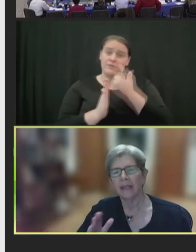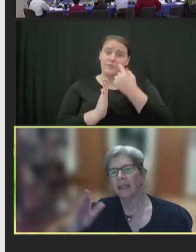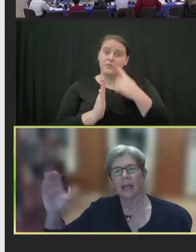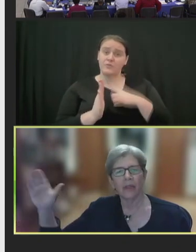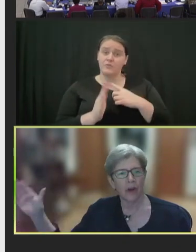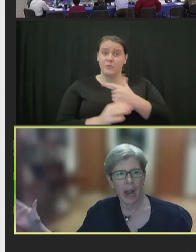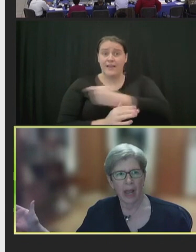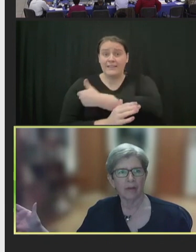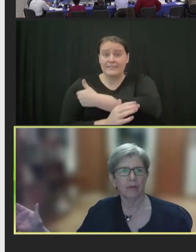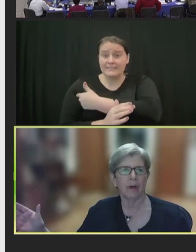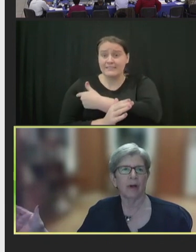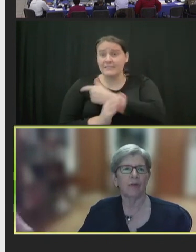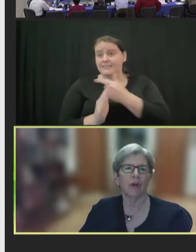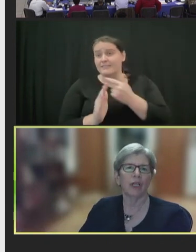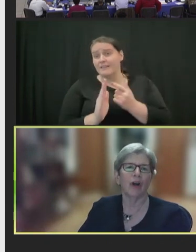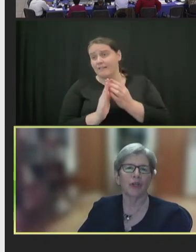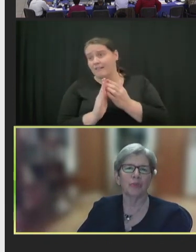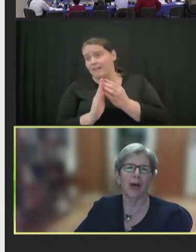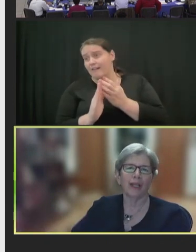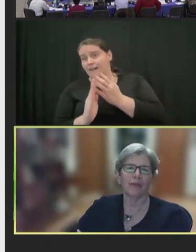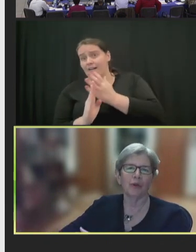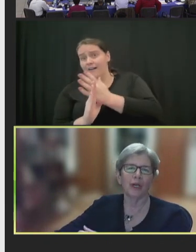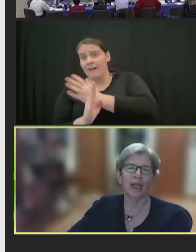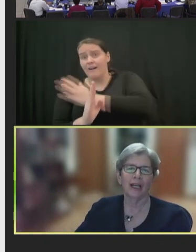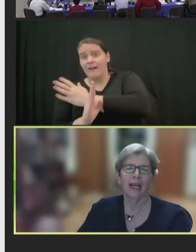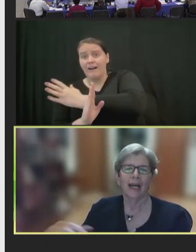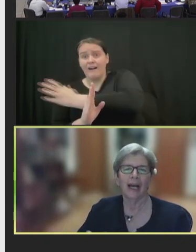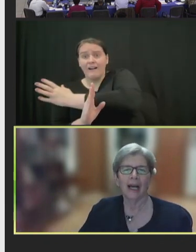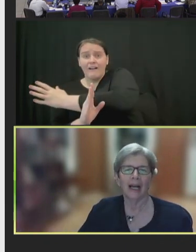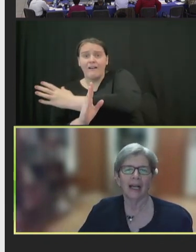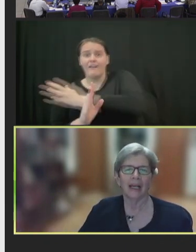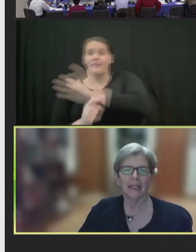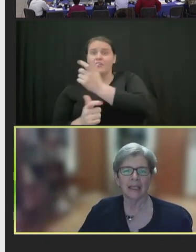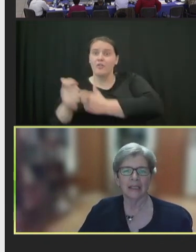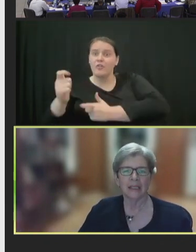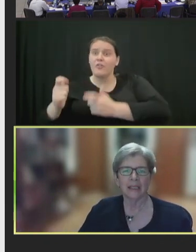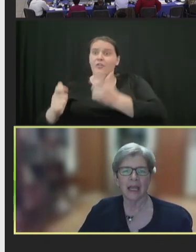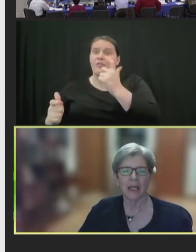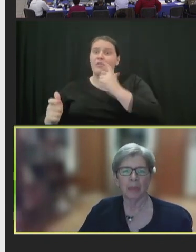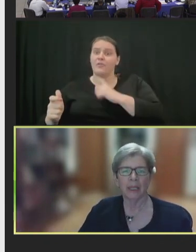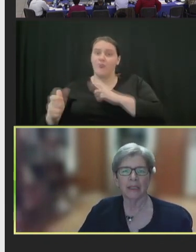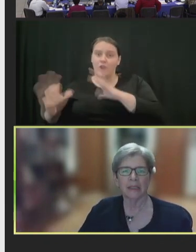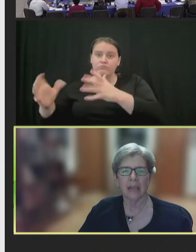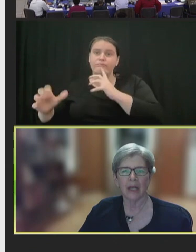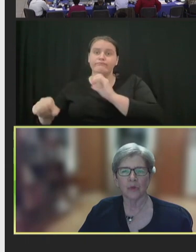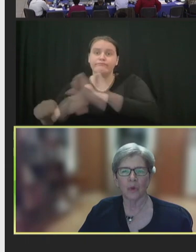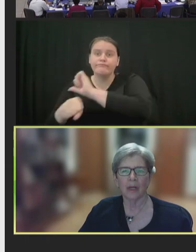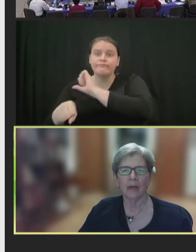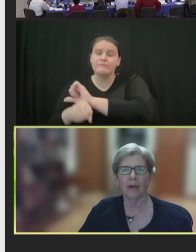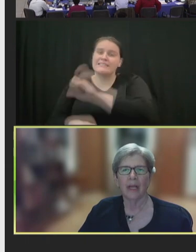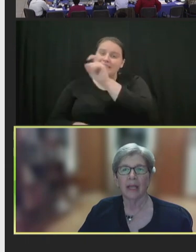then the other half of a very large body of work needs to take place as well. That